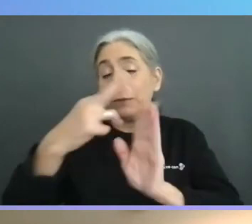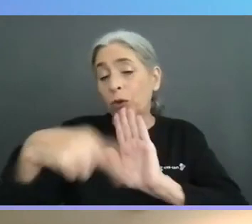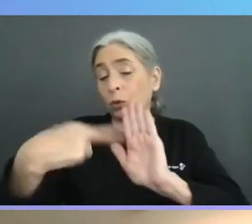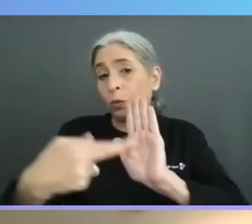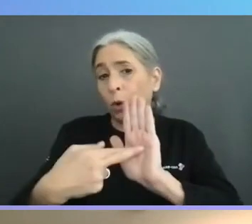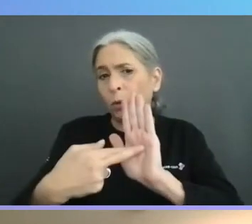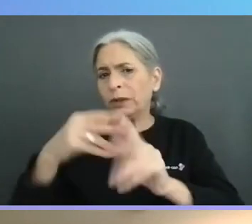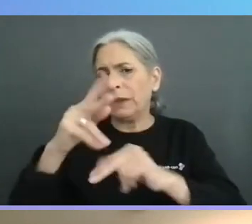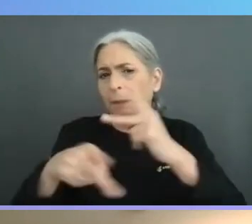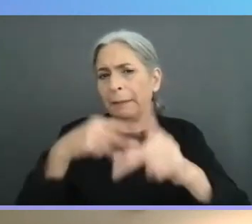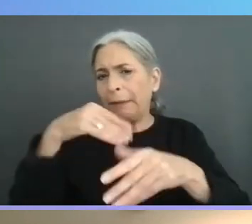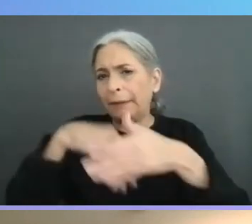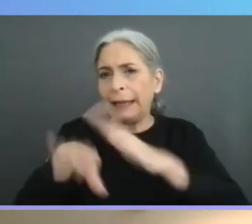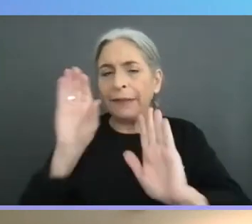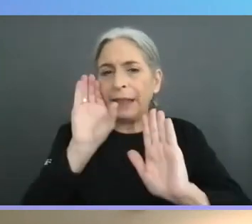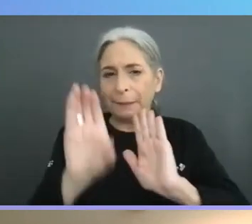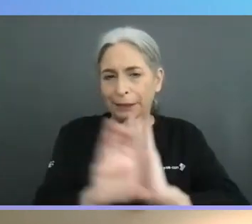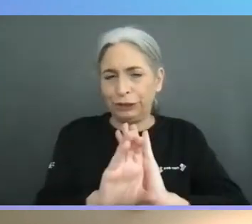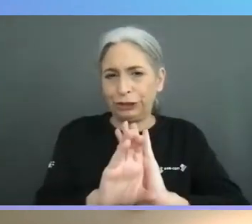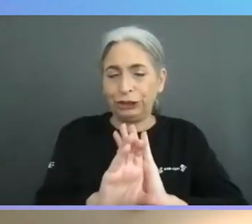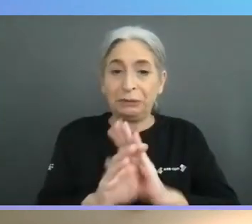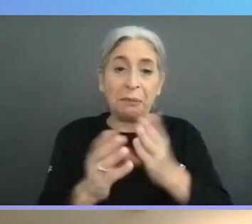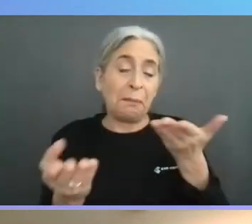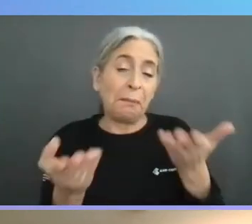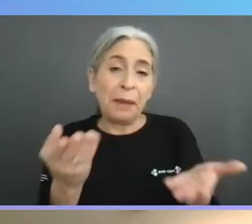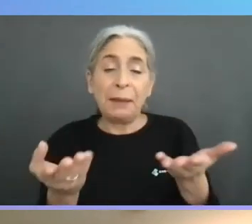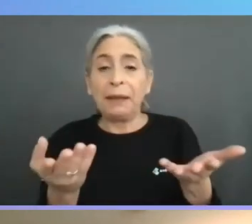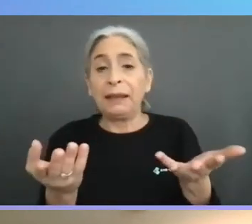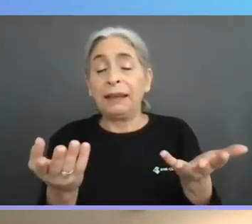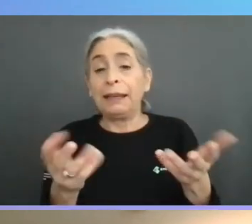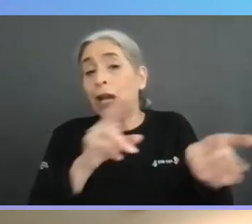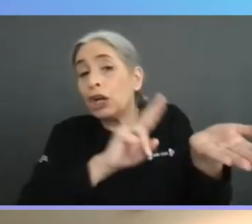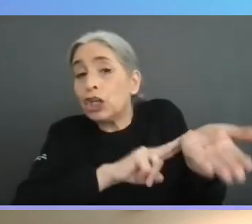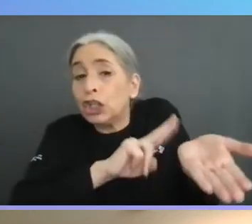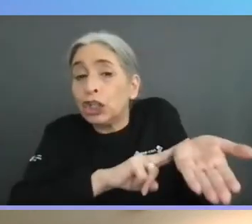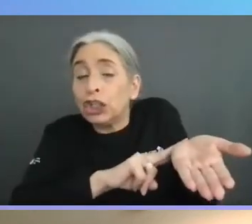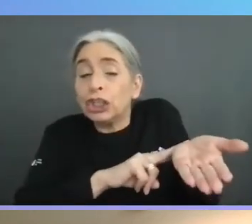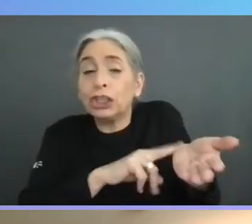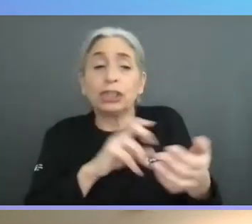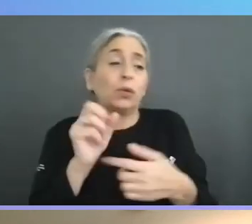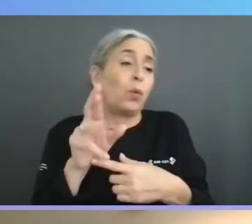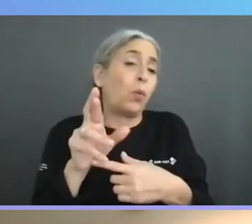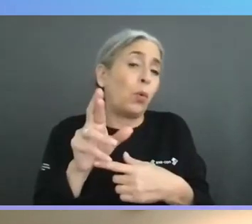image. Uh, maybe they are a nurse or some other person and